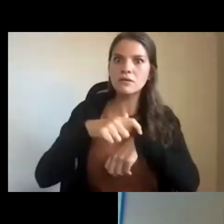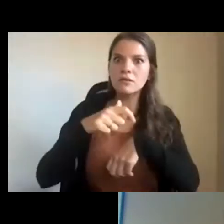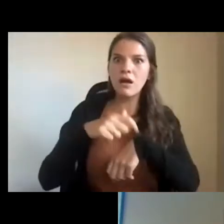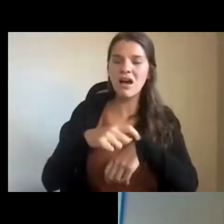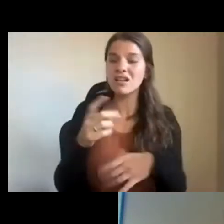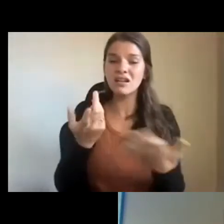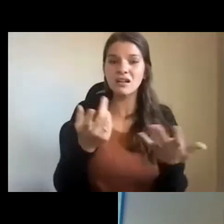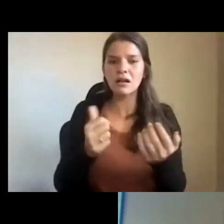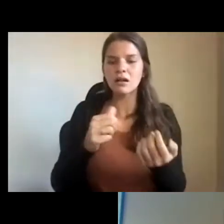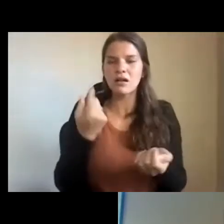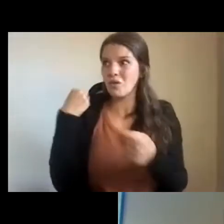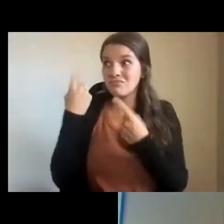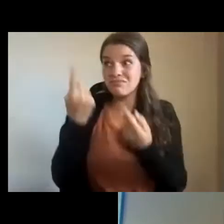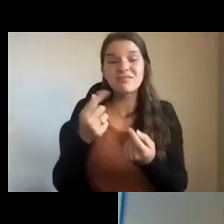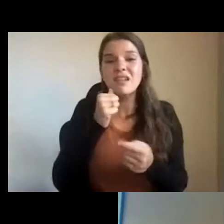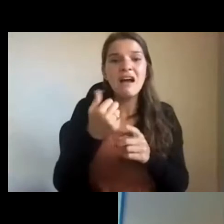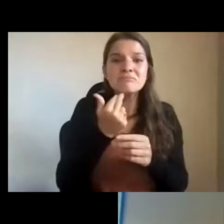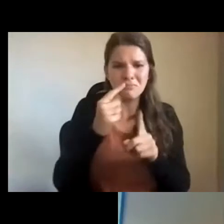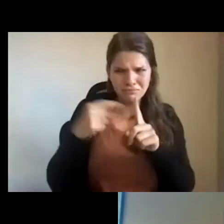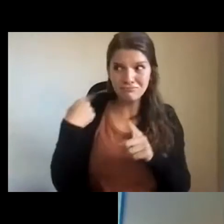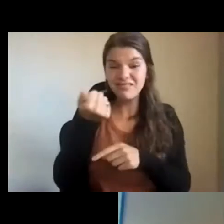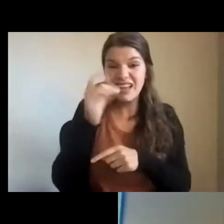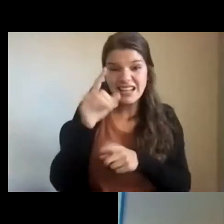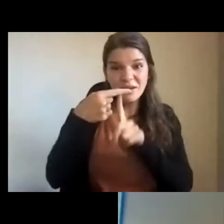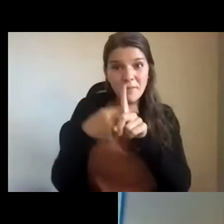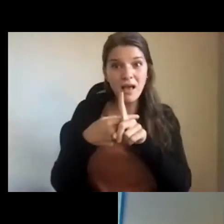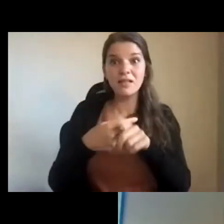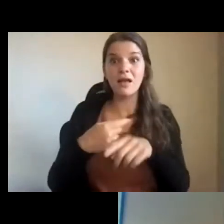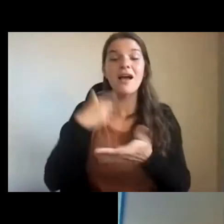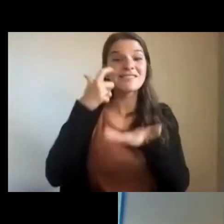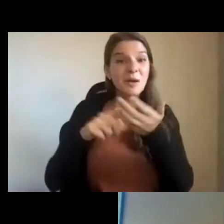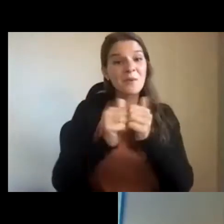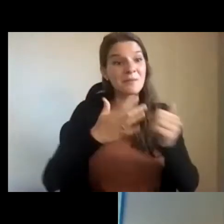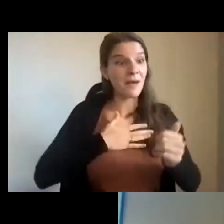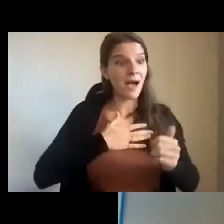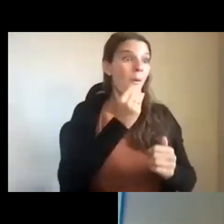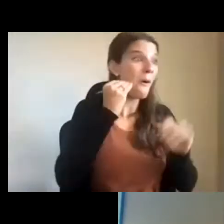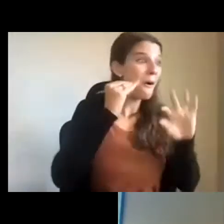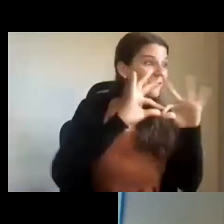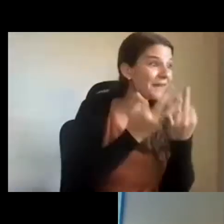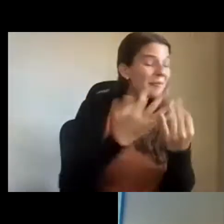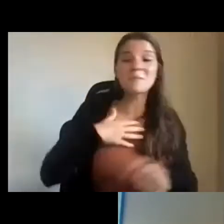18 months. I feel that with my work family, I feel that with my home family and in my community.